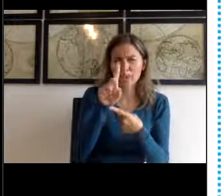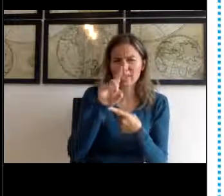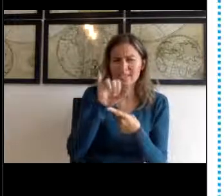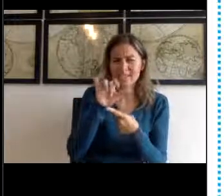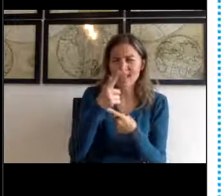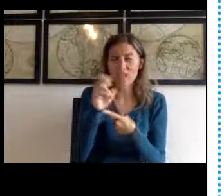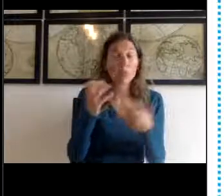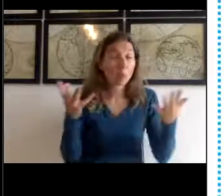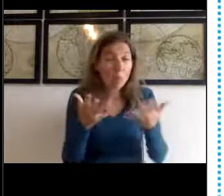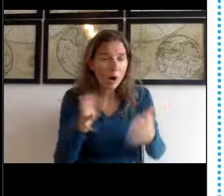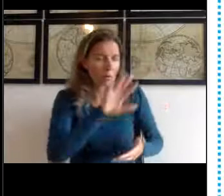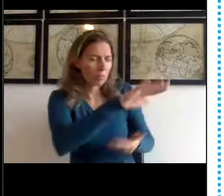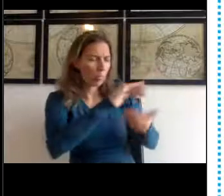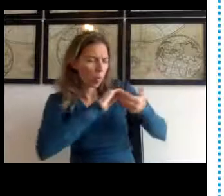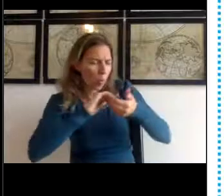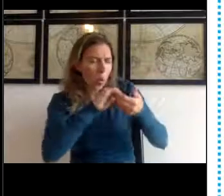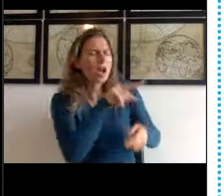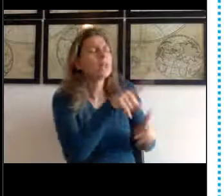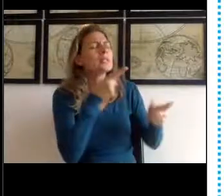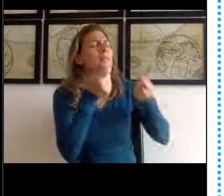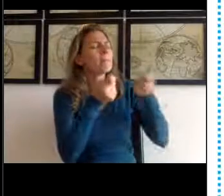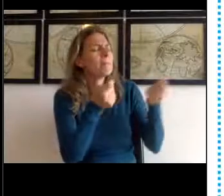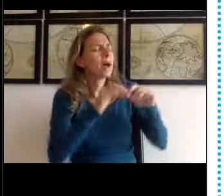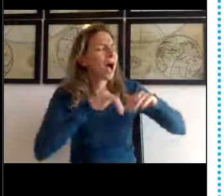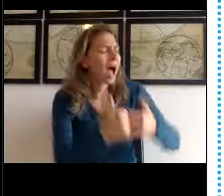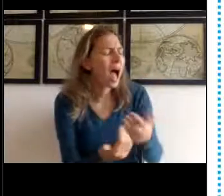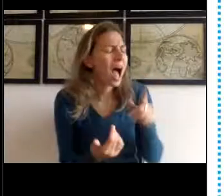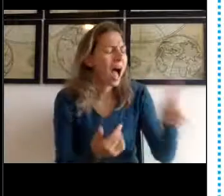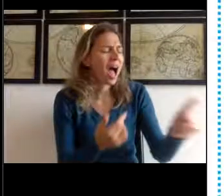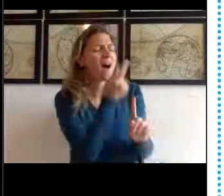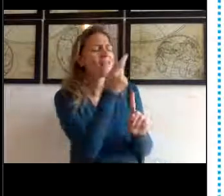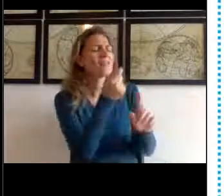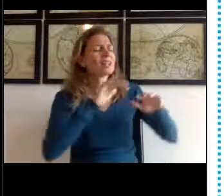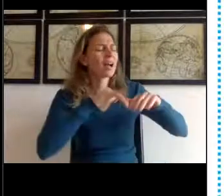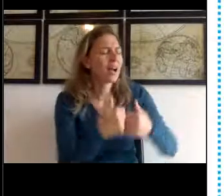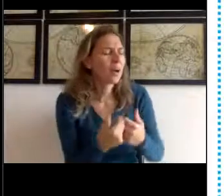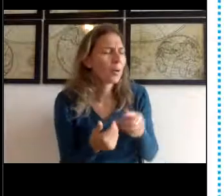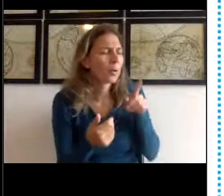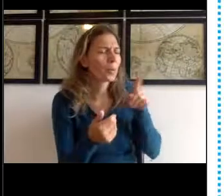including governance, management, finances, strategy